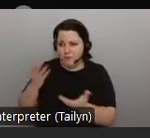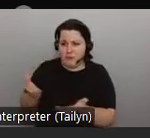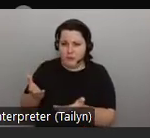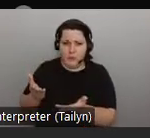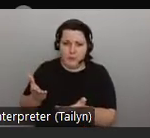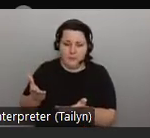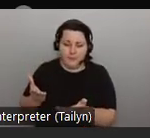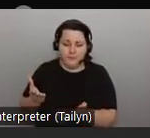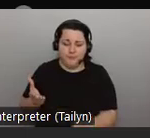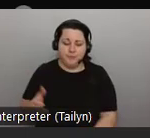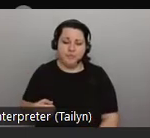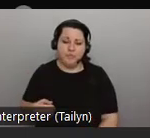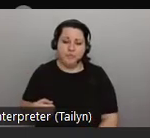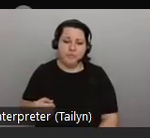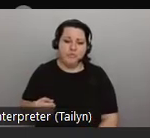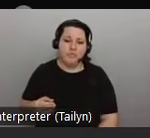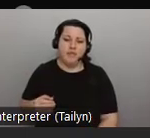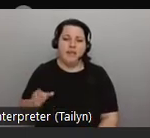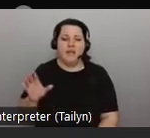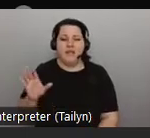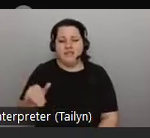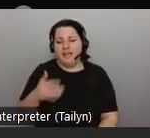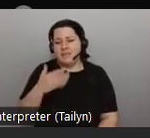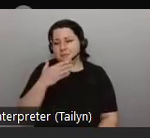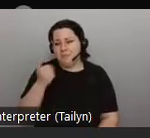You might also tell users, here is another information you can get this information.